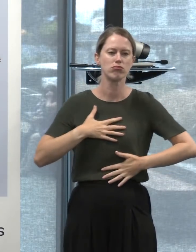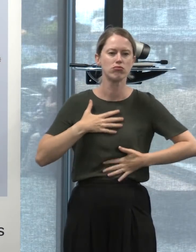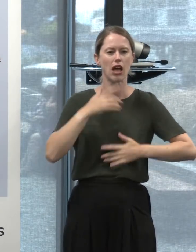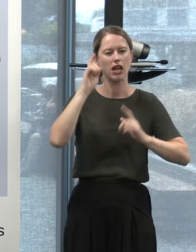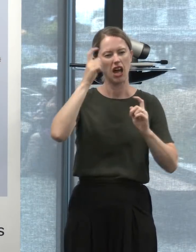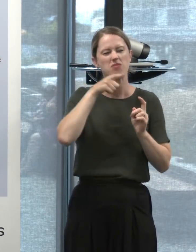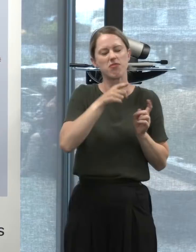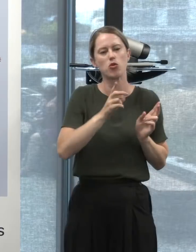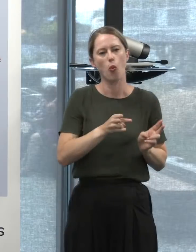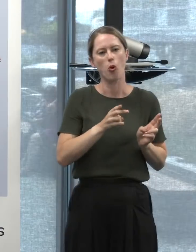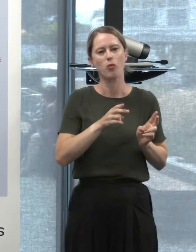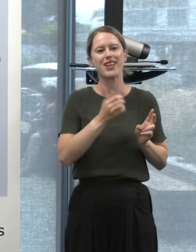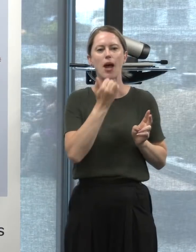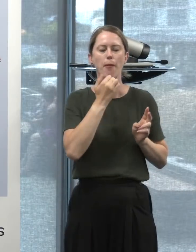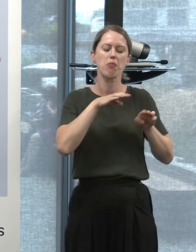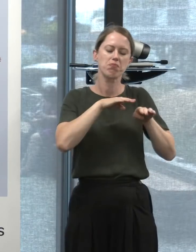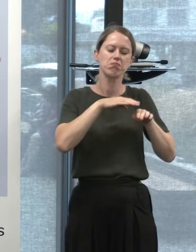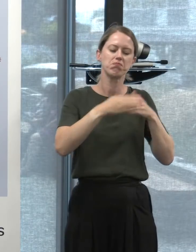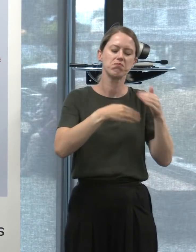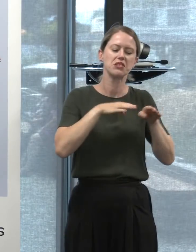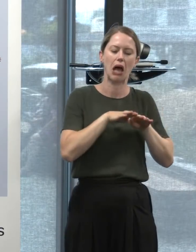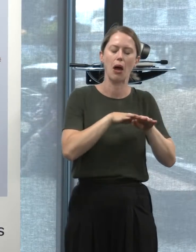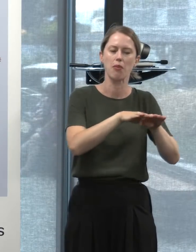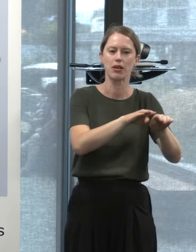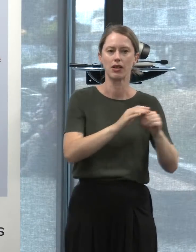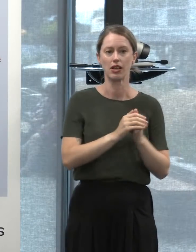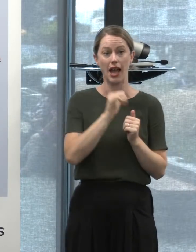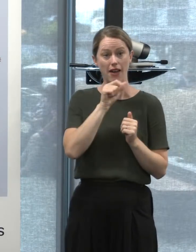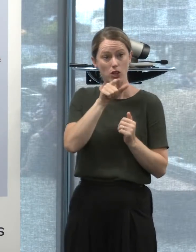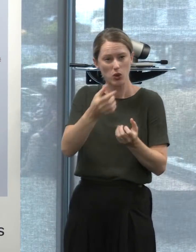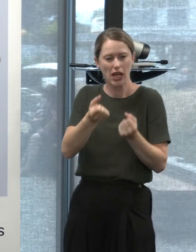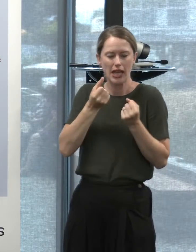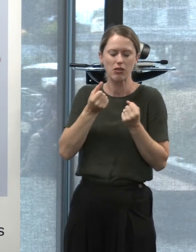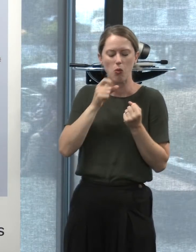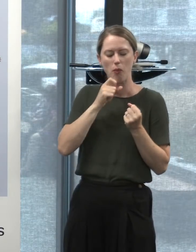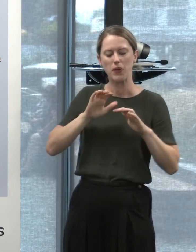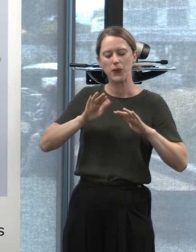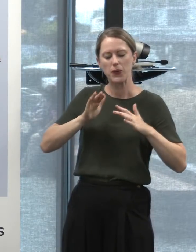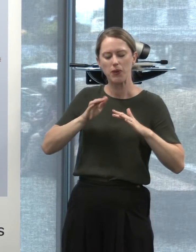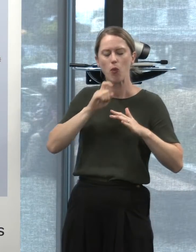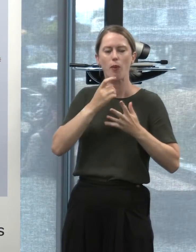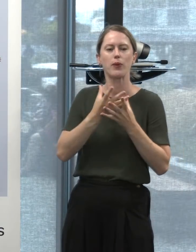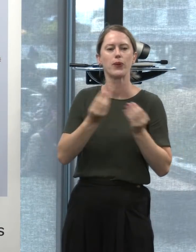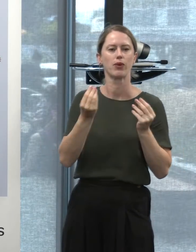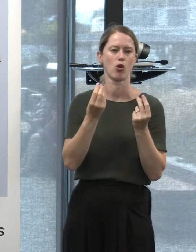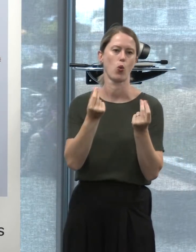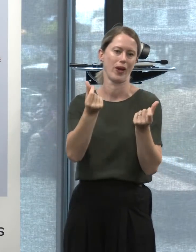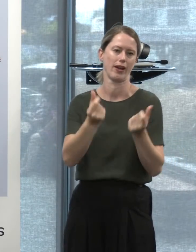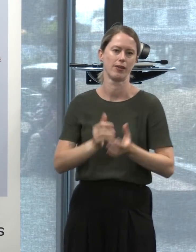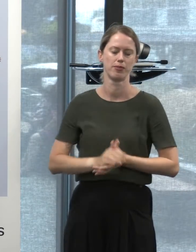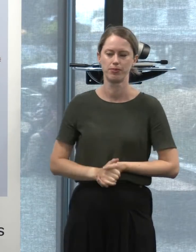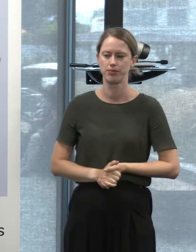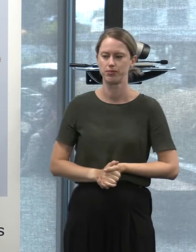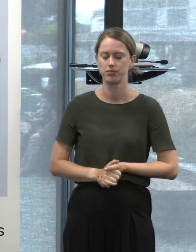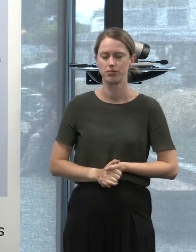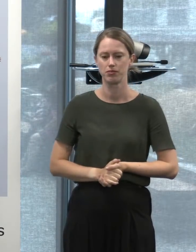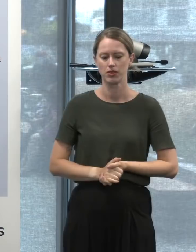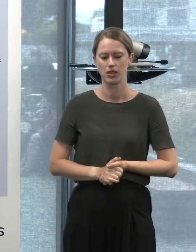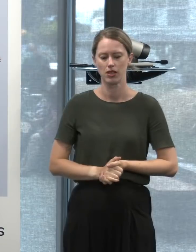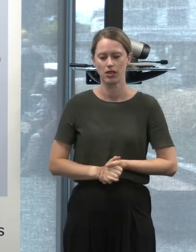increase in those common side